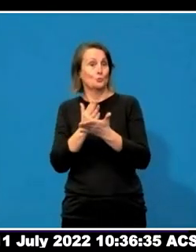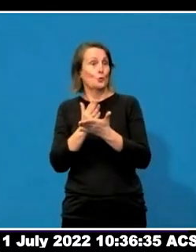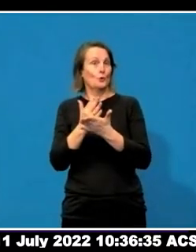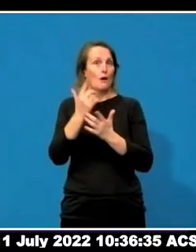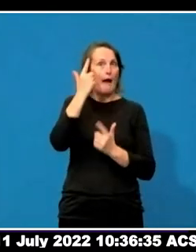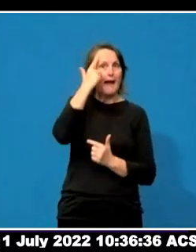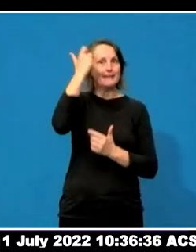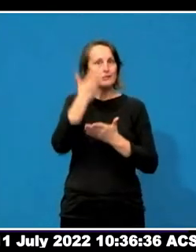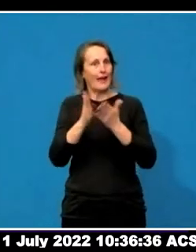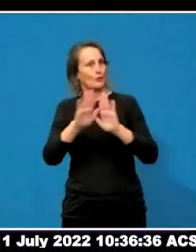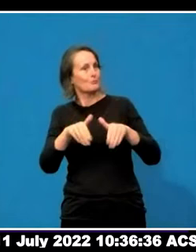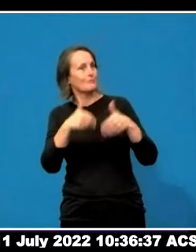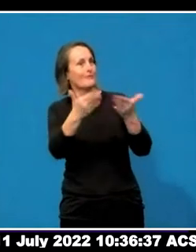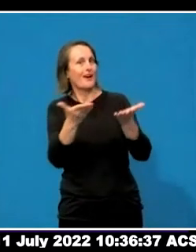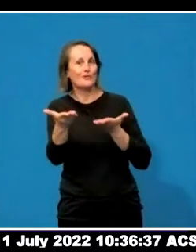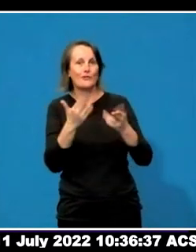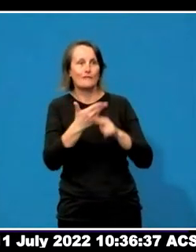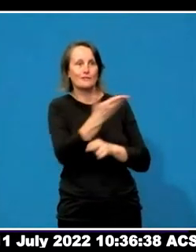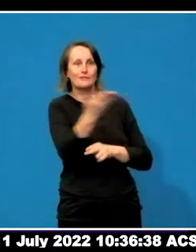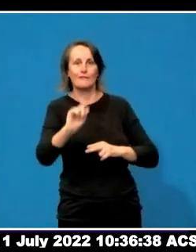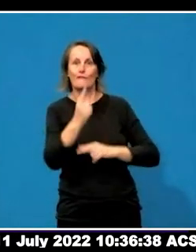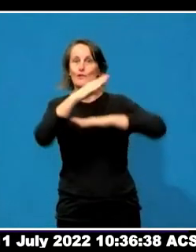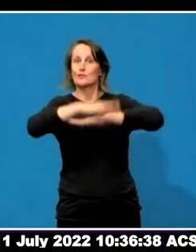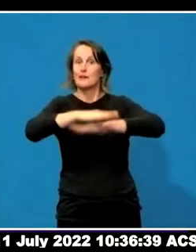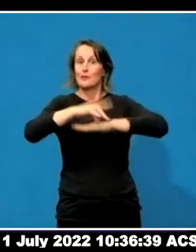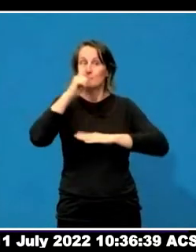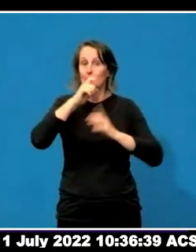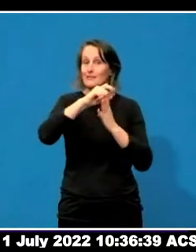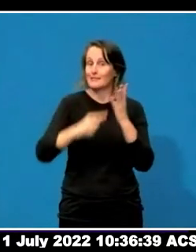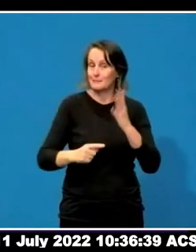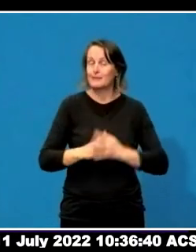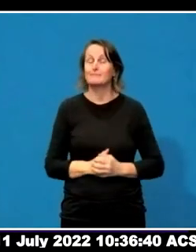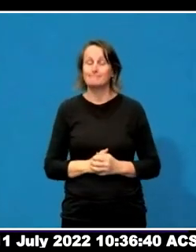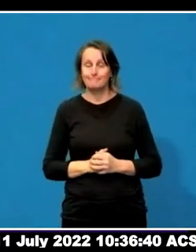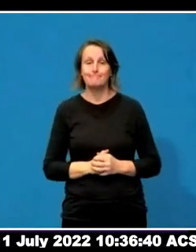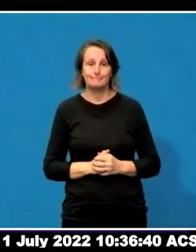service delivery to First Nations with disability in remote and very remote areas.